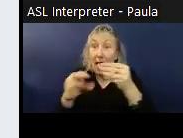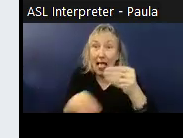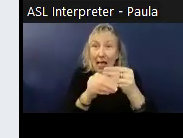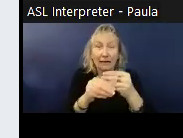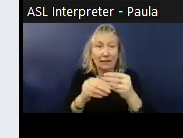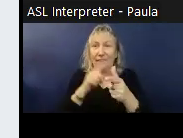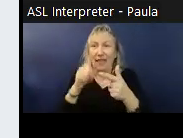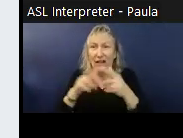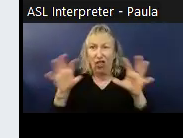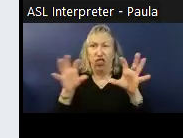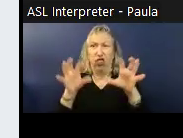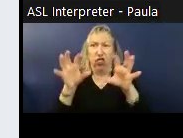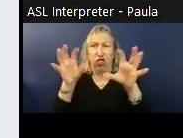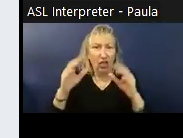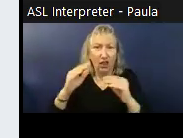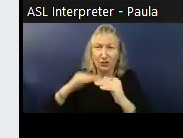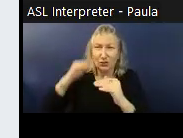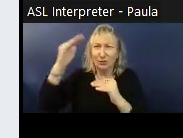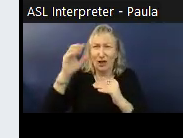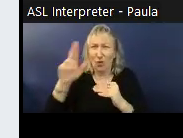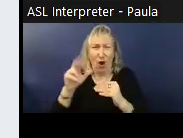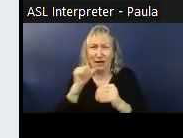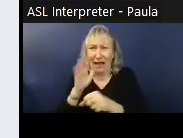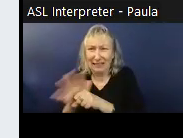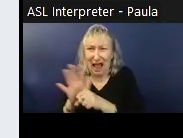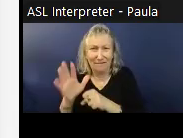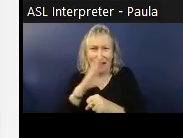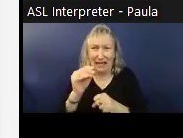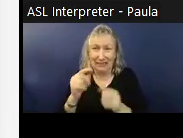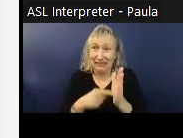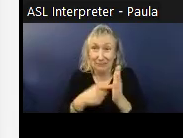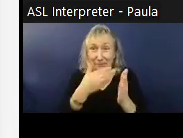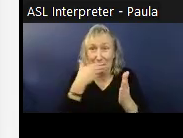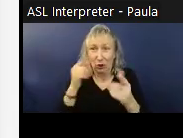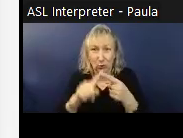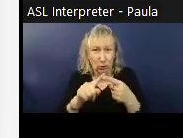much or too little and you're better off without it. So, so that's a fairpoint.